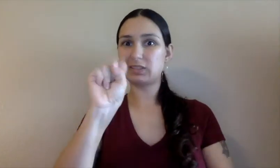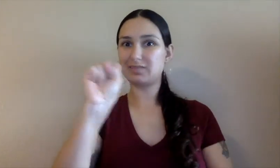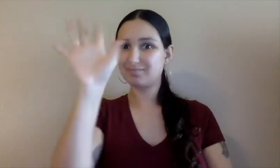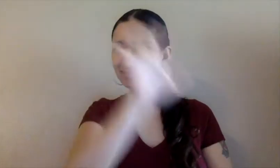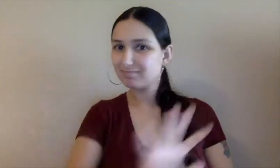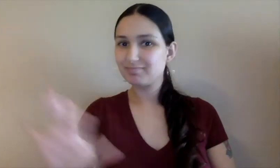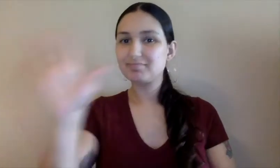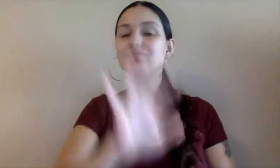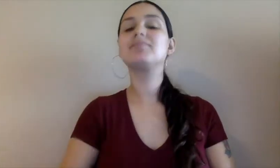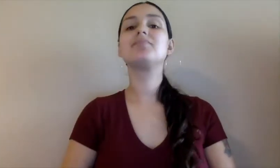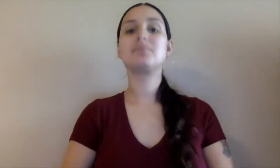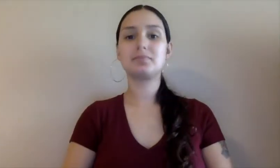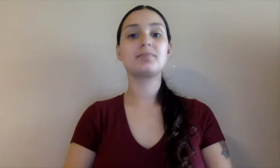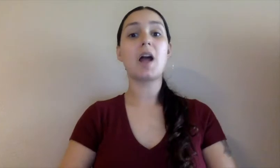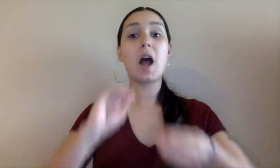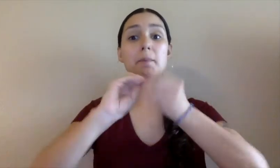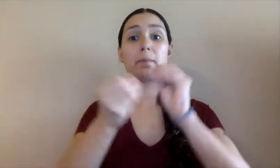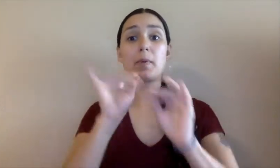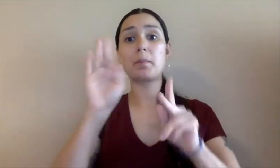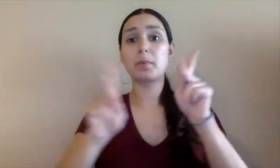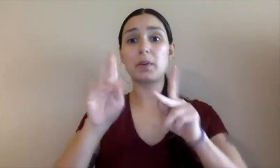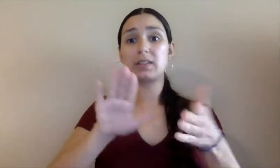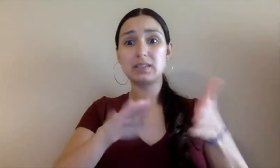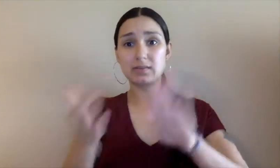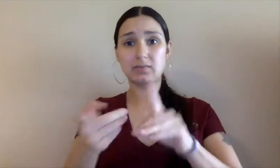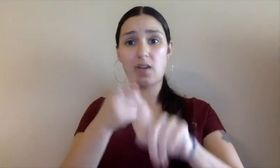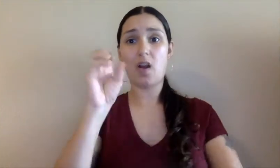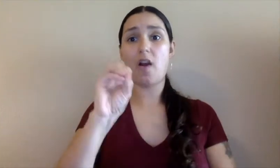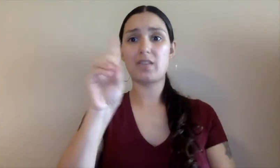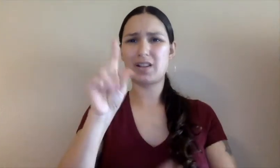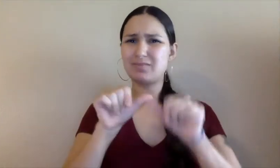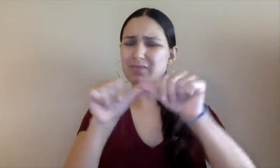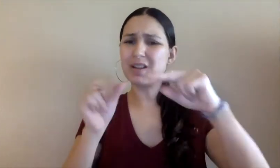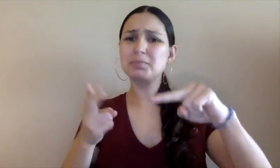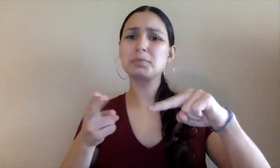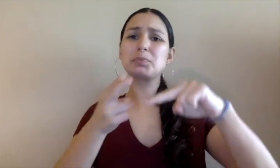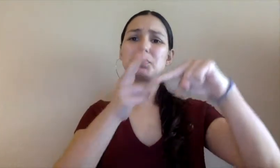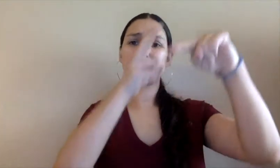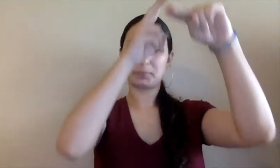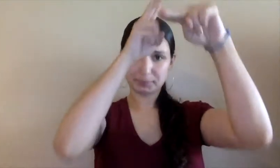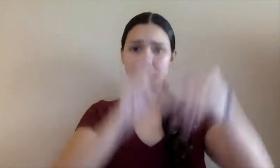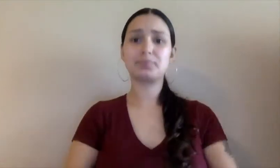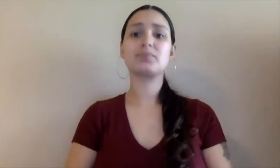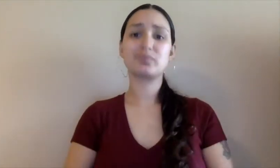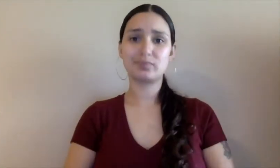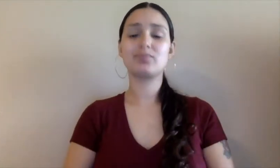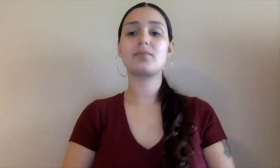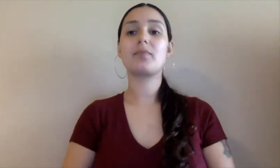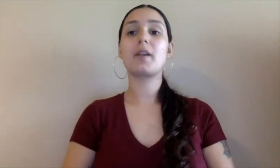in the United States. The number of people dying from overdoses continues to rise.